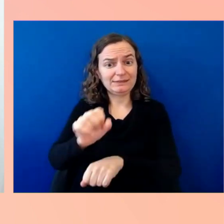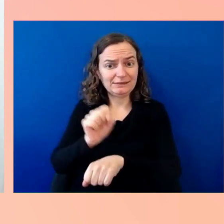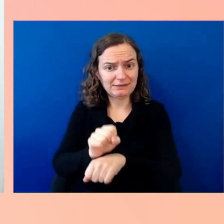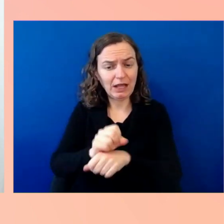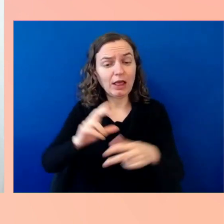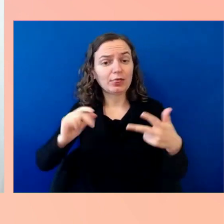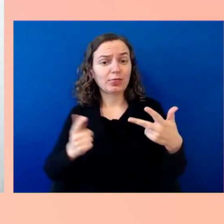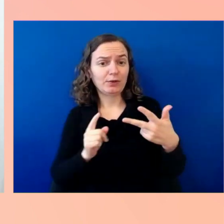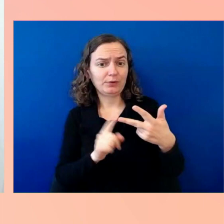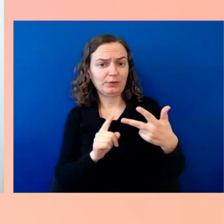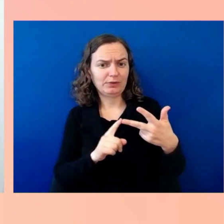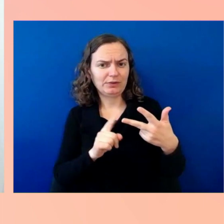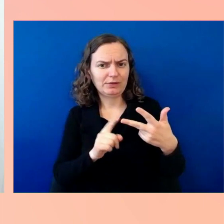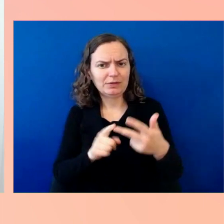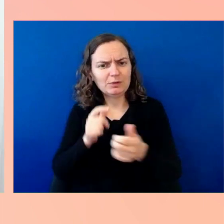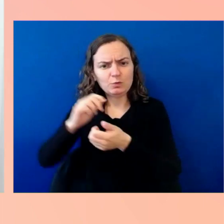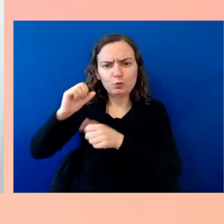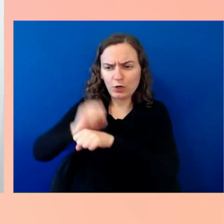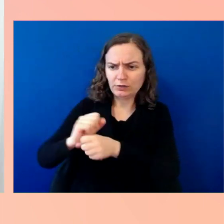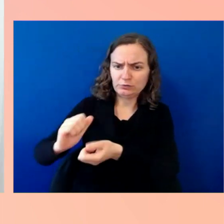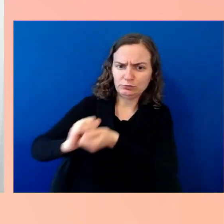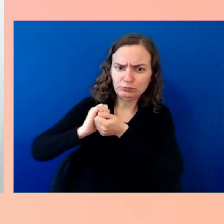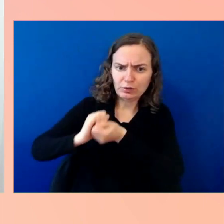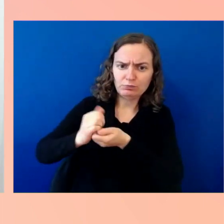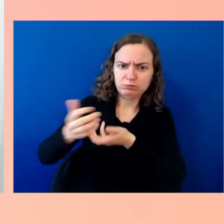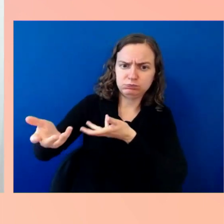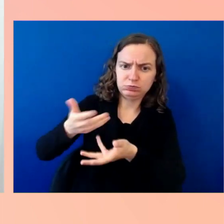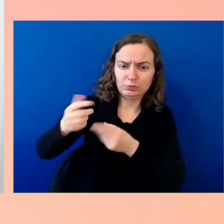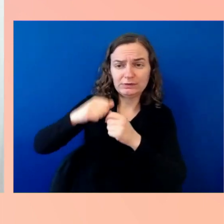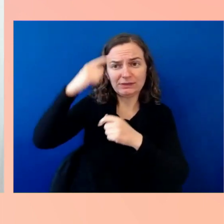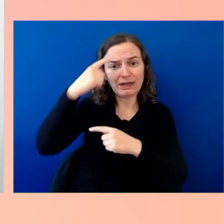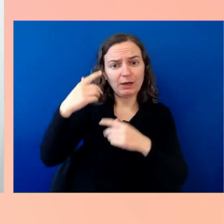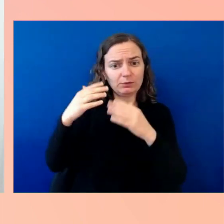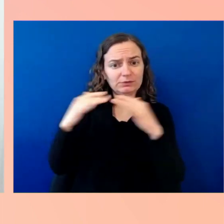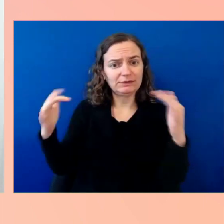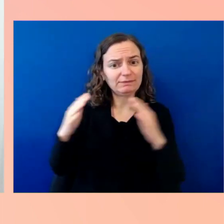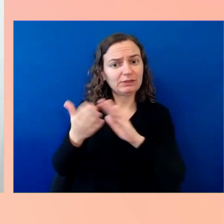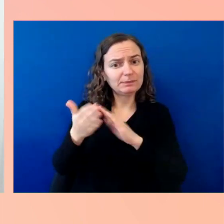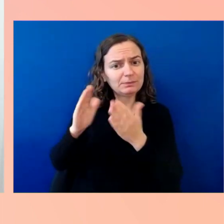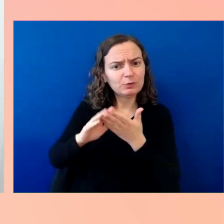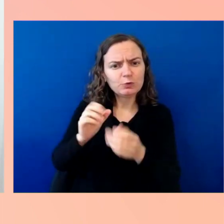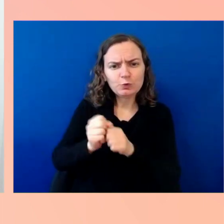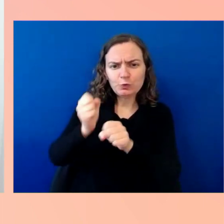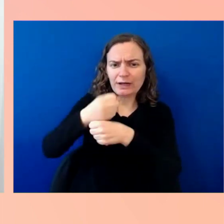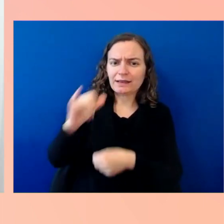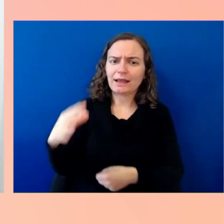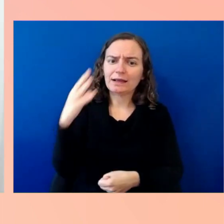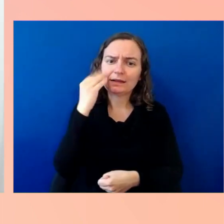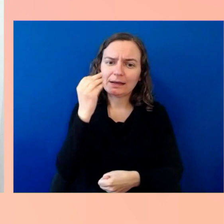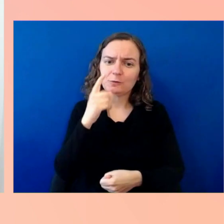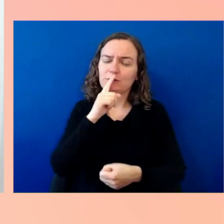neurodiverse communities to create experiences that reflect the incredible diversity of human cognition.